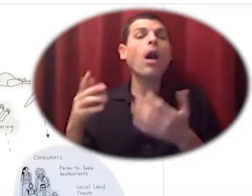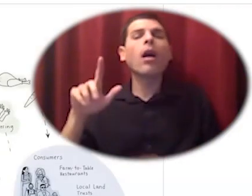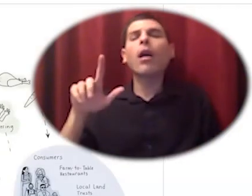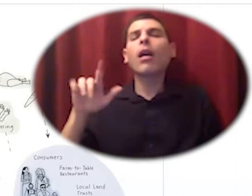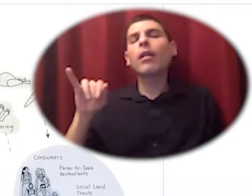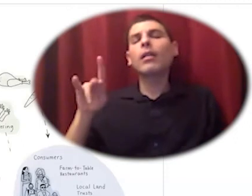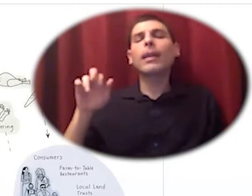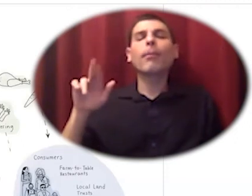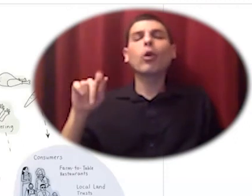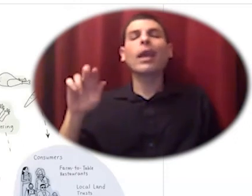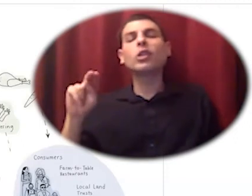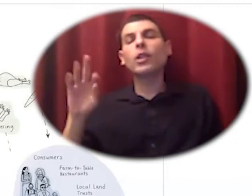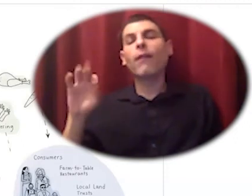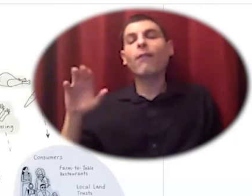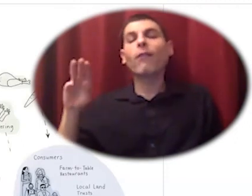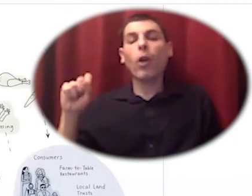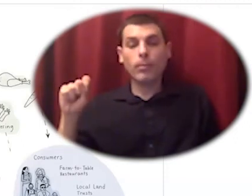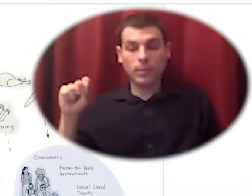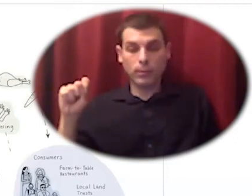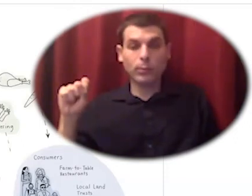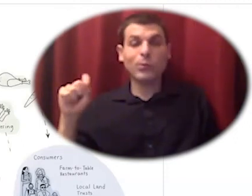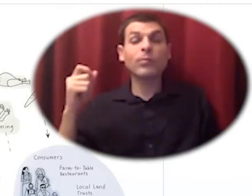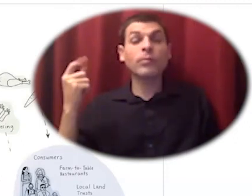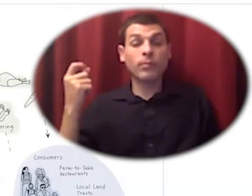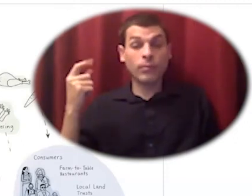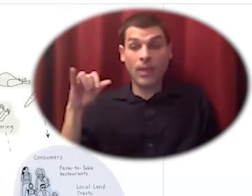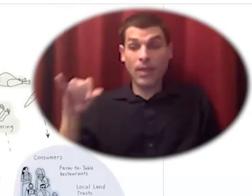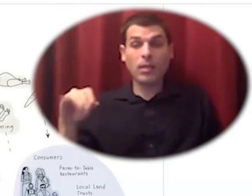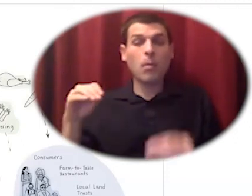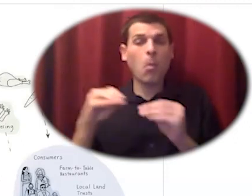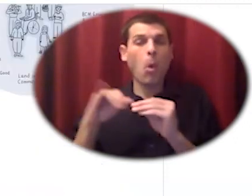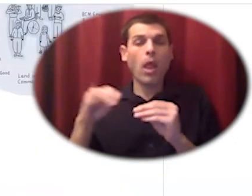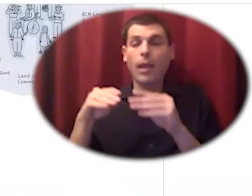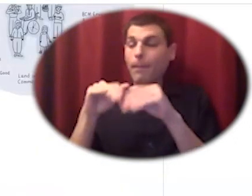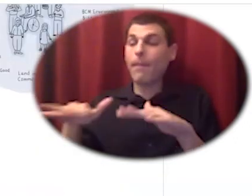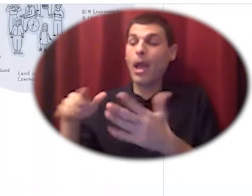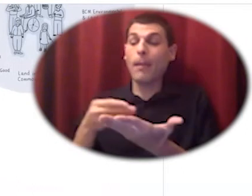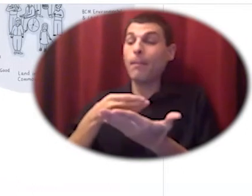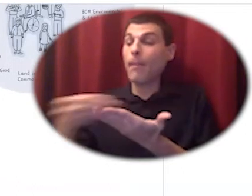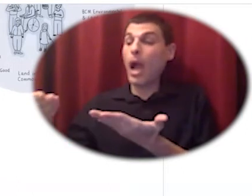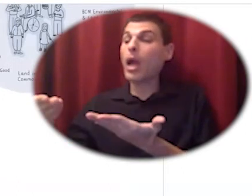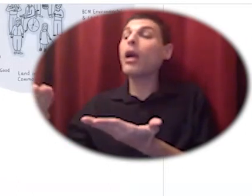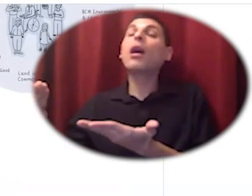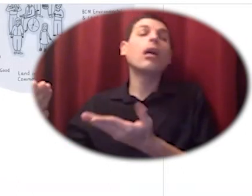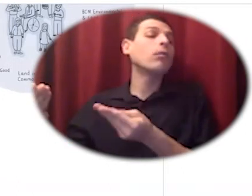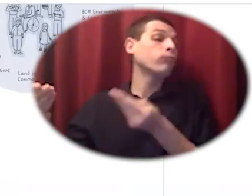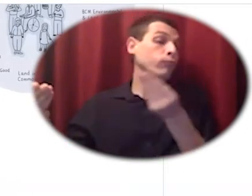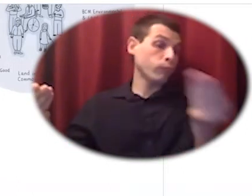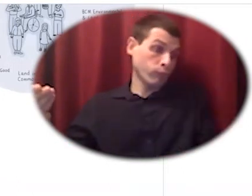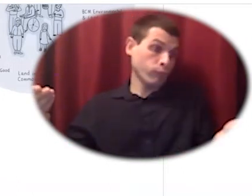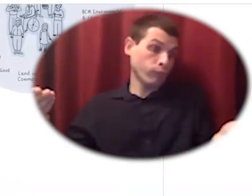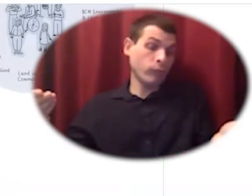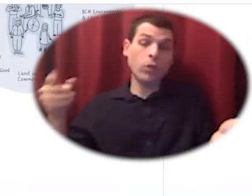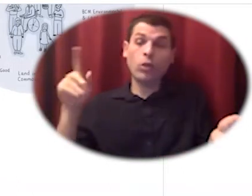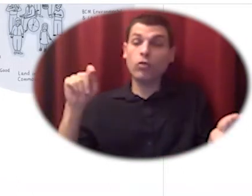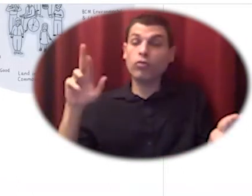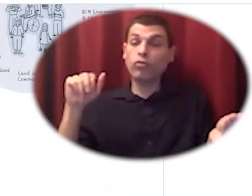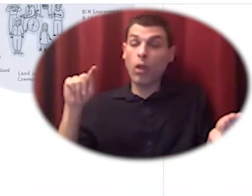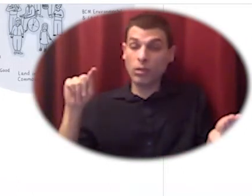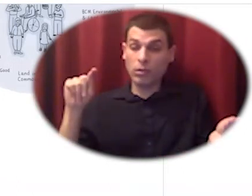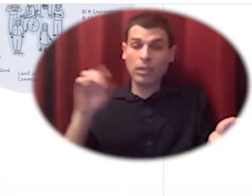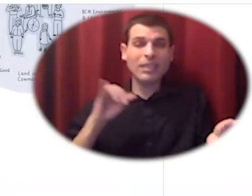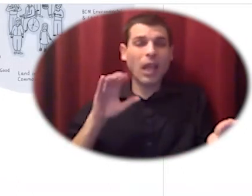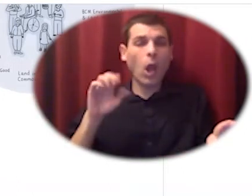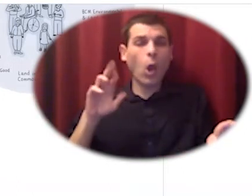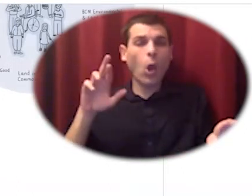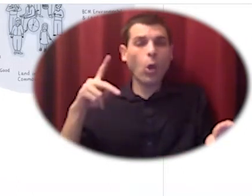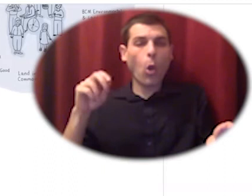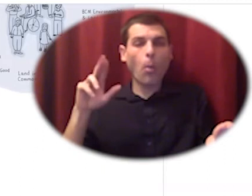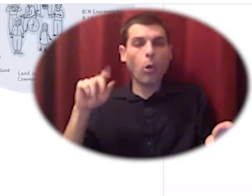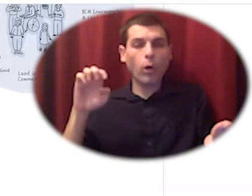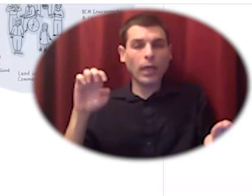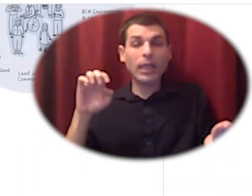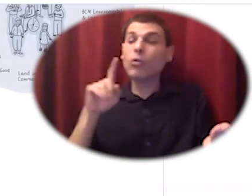which is a property held in trust it's a different kind of corporate structure a 501c2